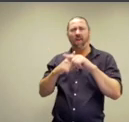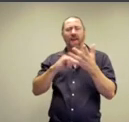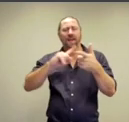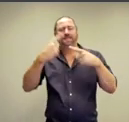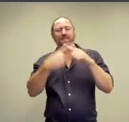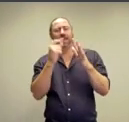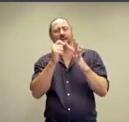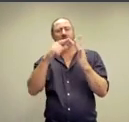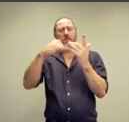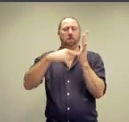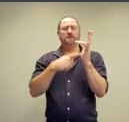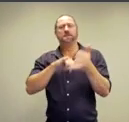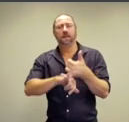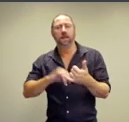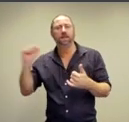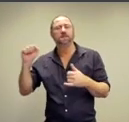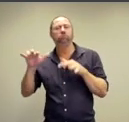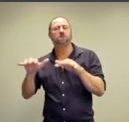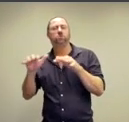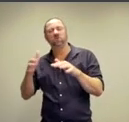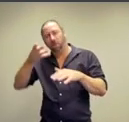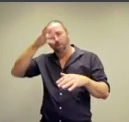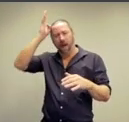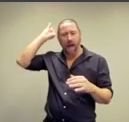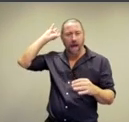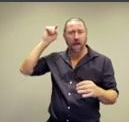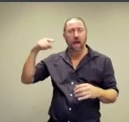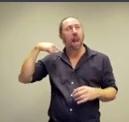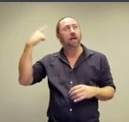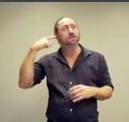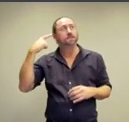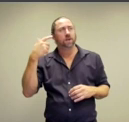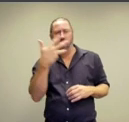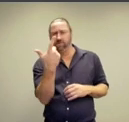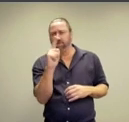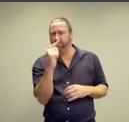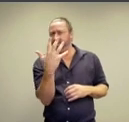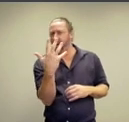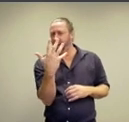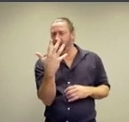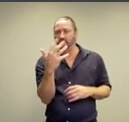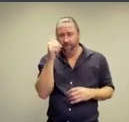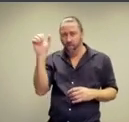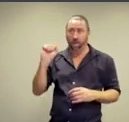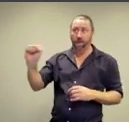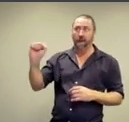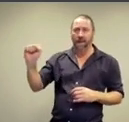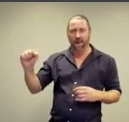the Sex Pistols emerged as the kind of, you know, Brit version of punk who emerged in London in 1975. As we